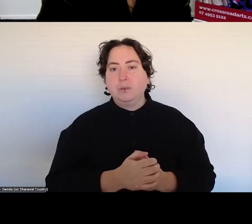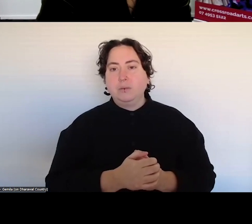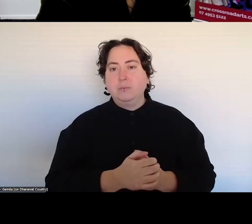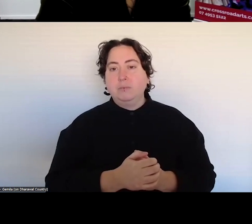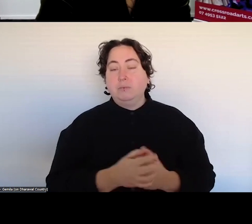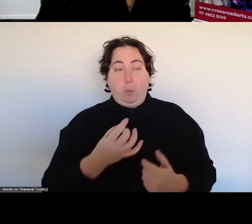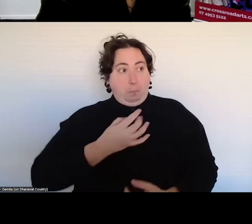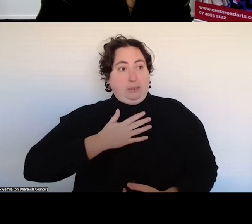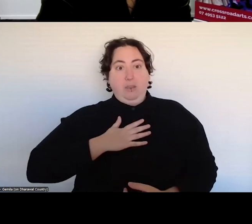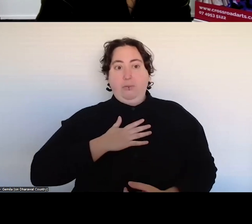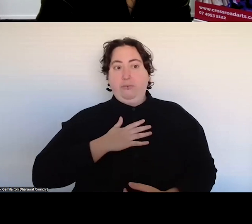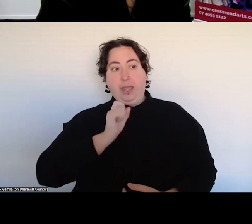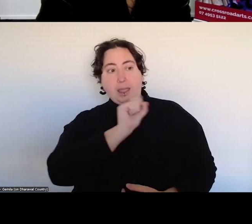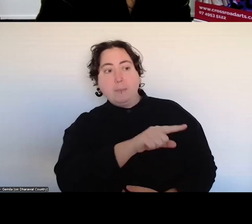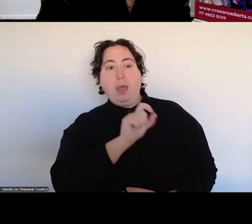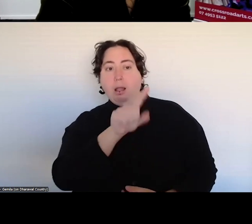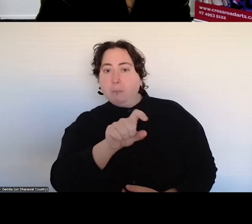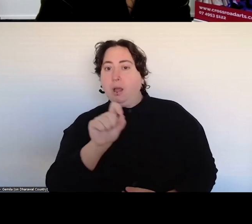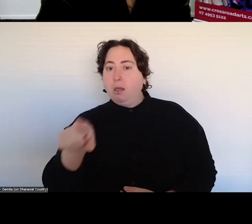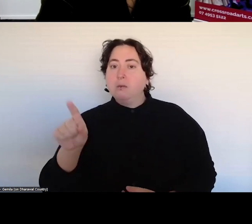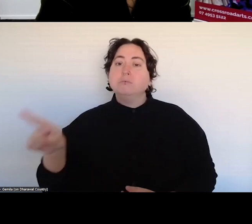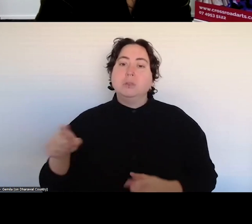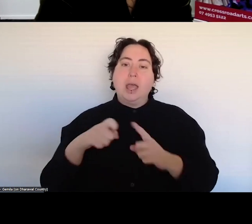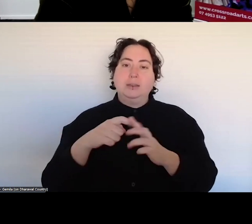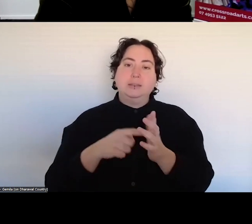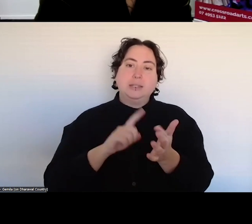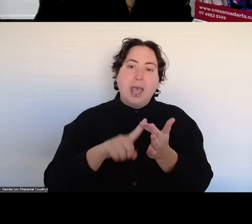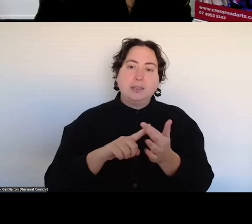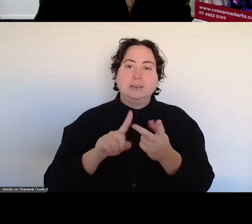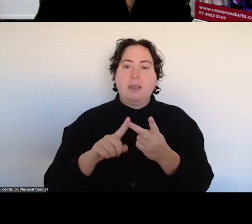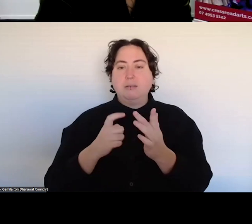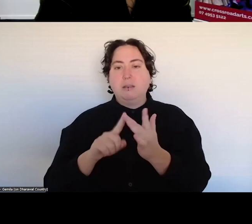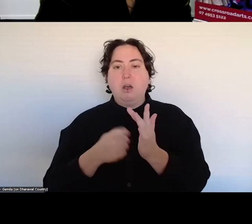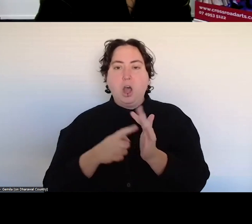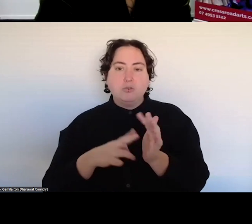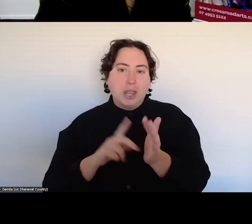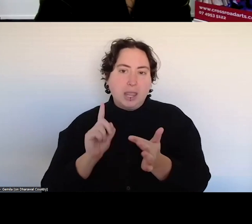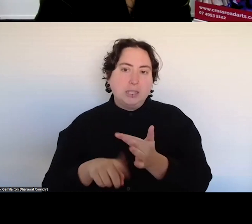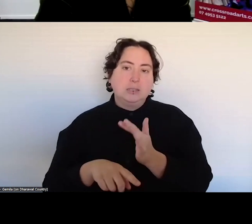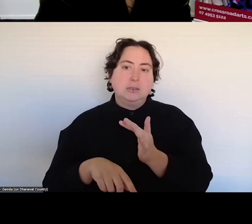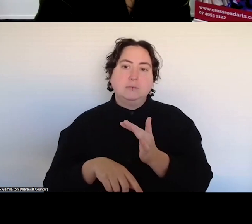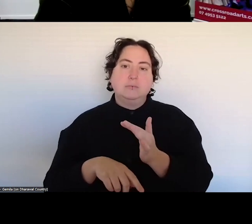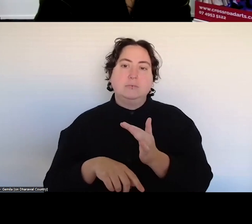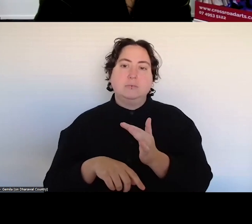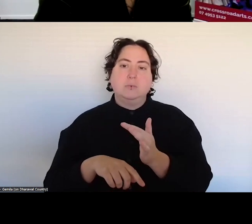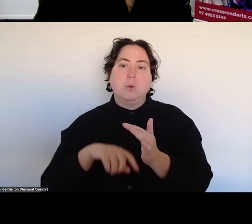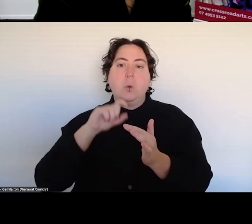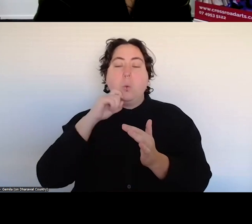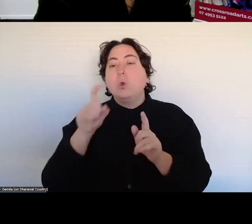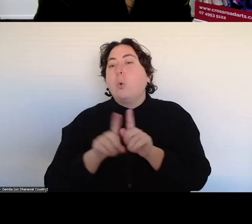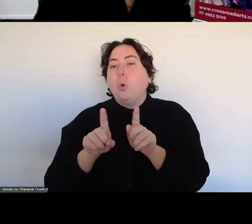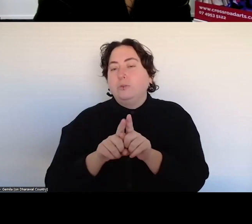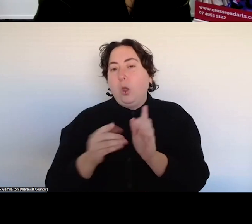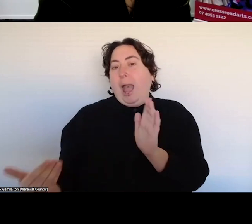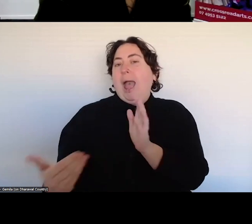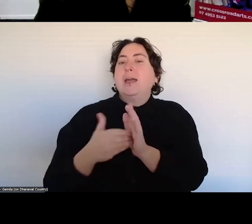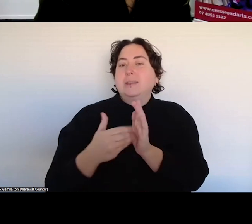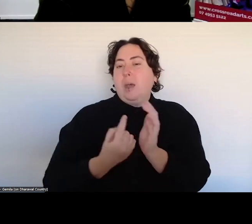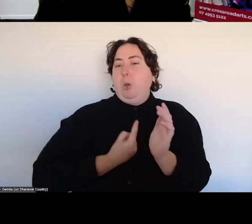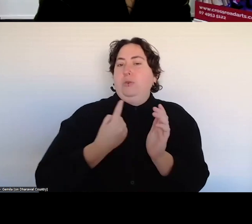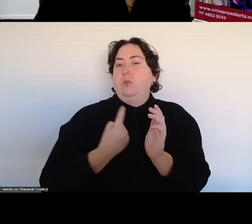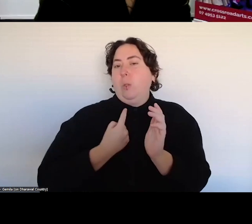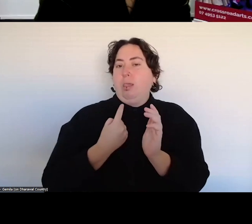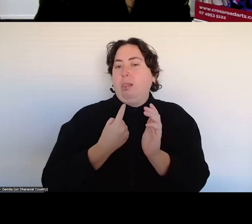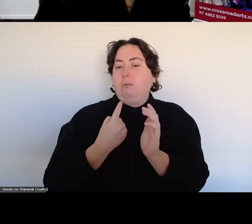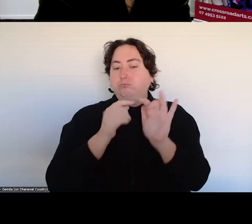the emails and Kate and Irene chimed in and sent a personalised message. Whoever was connected to